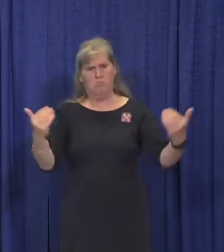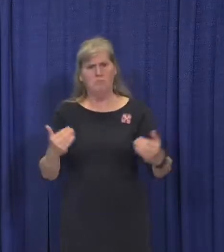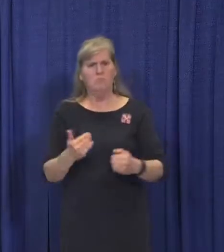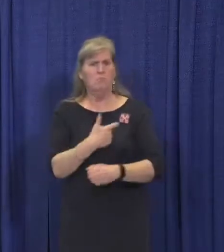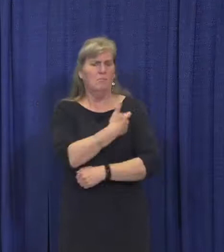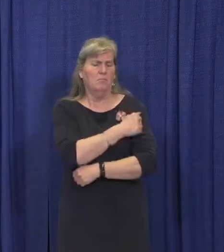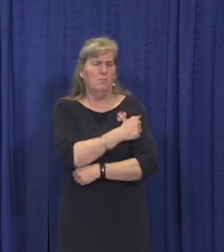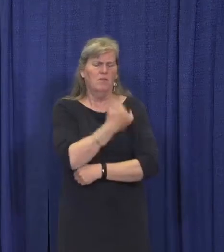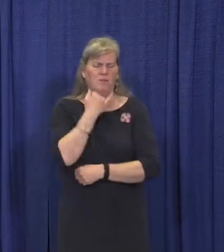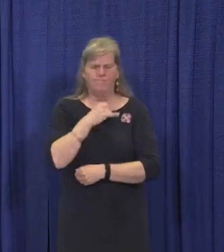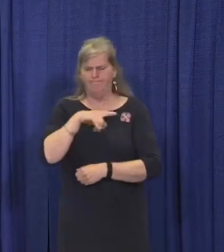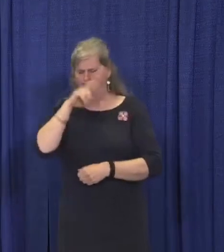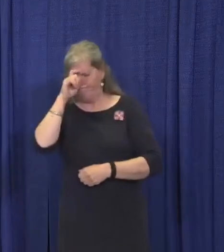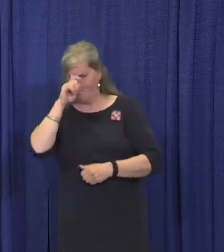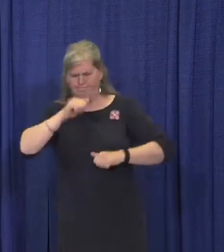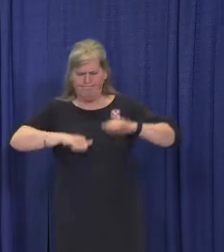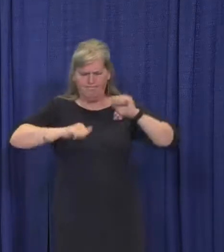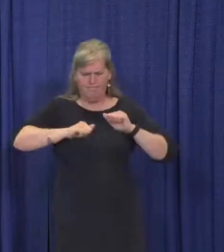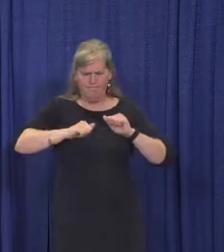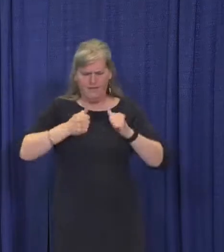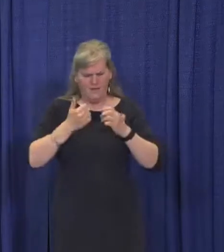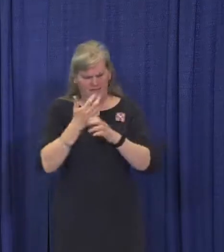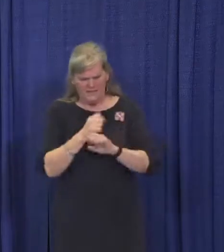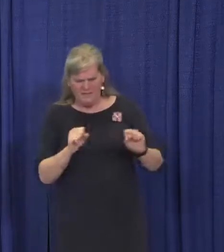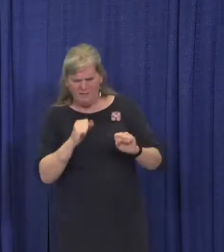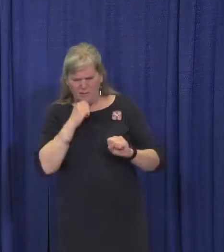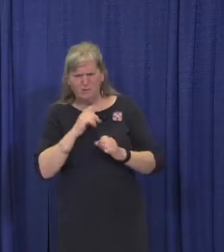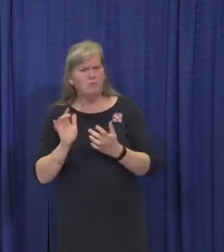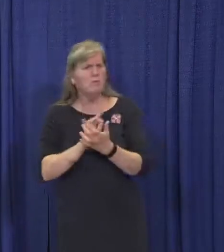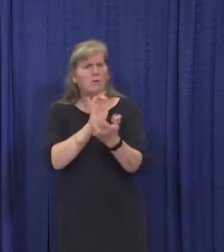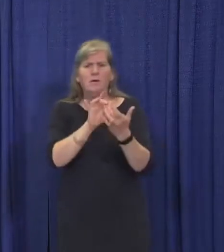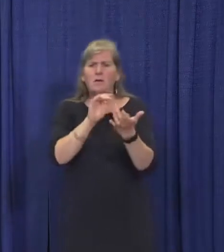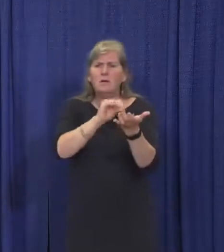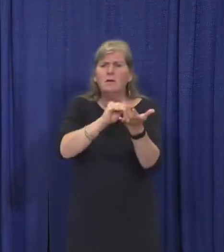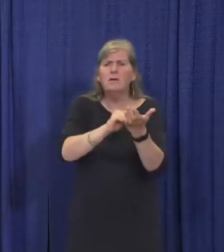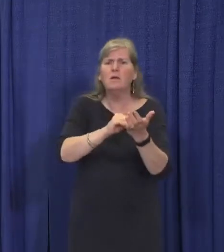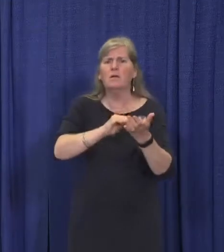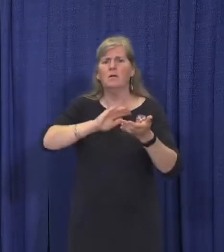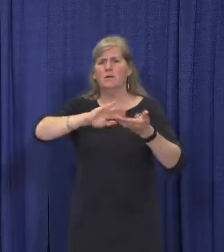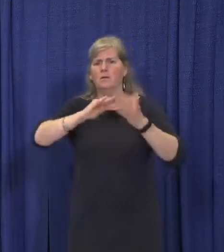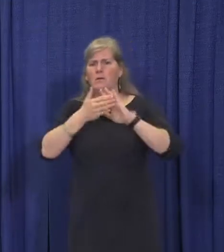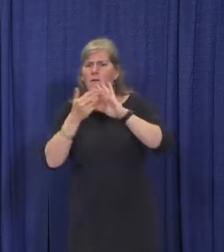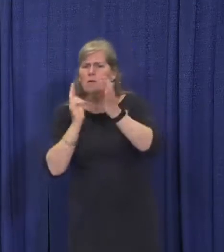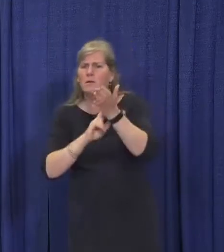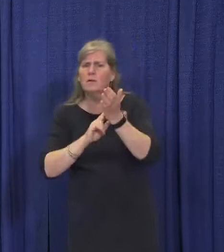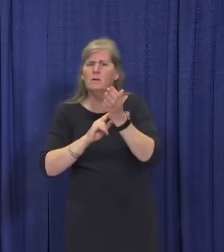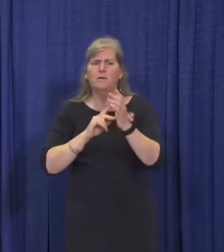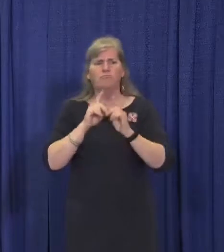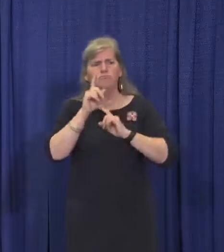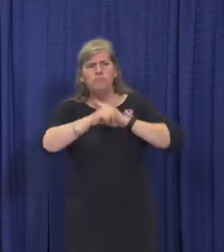about the safety of the vaccine please reach out to your doctors or community nurses or talk to